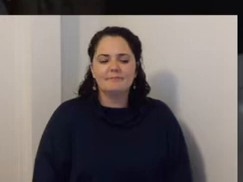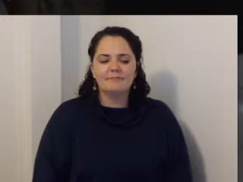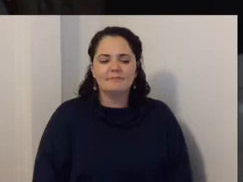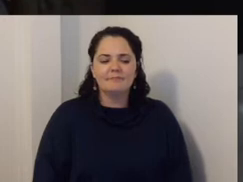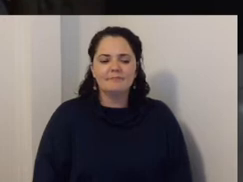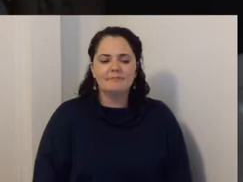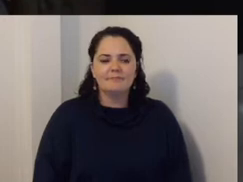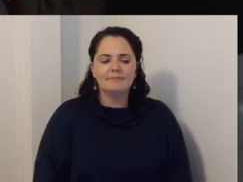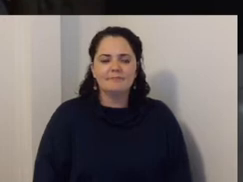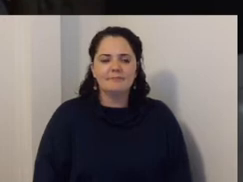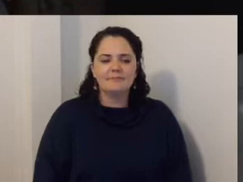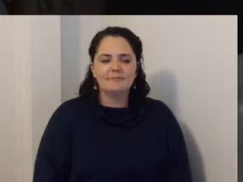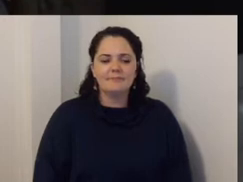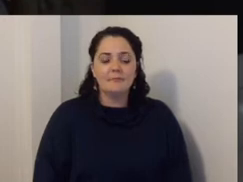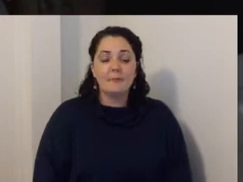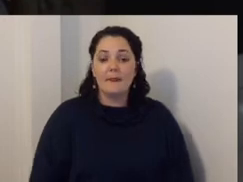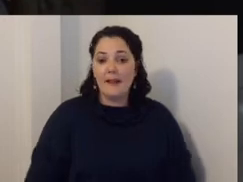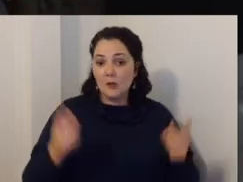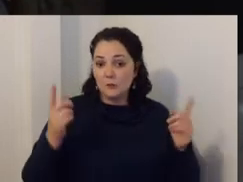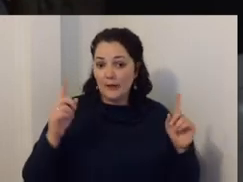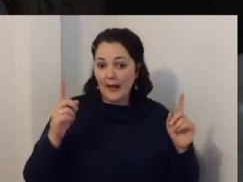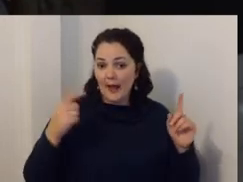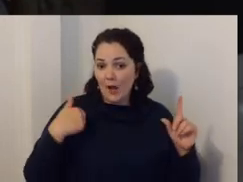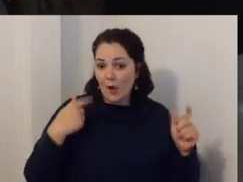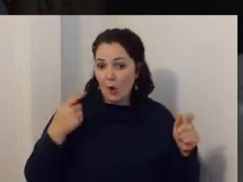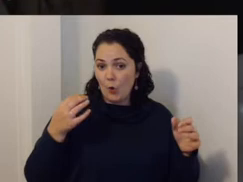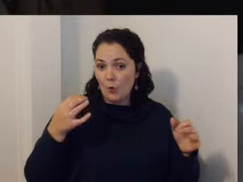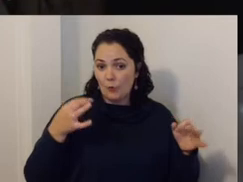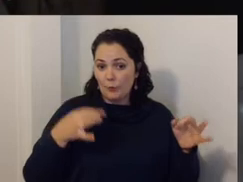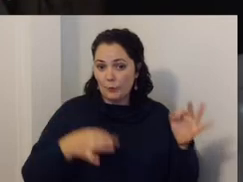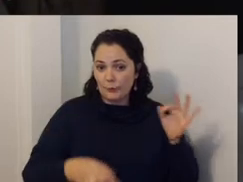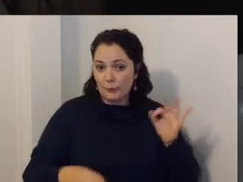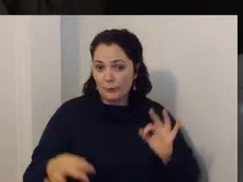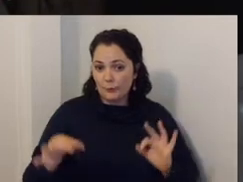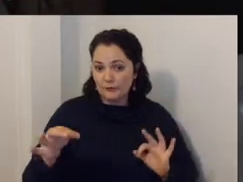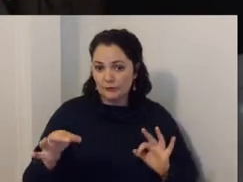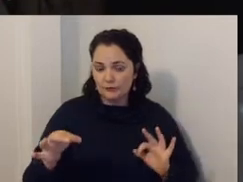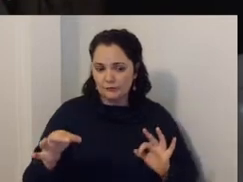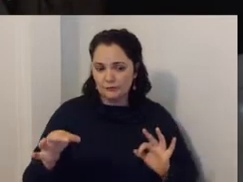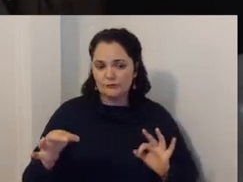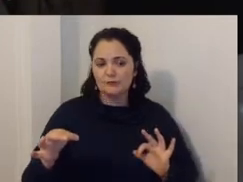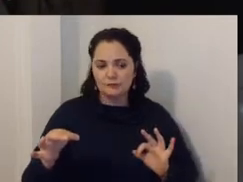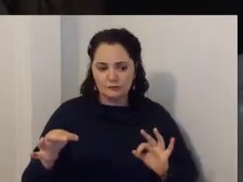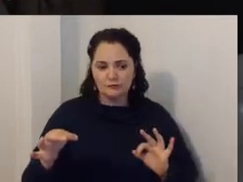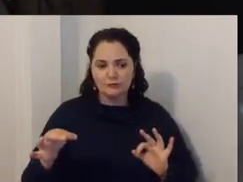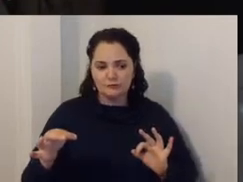alright okay we are gonna switch out from the um from their pose although Rachel and Atticus